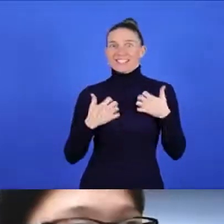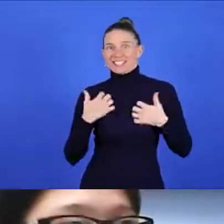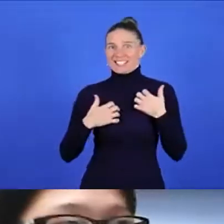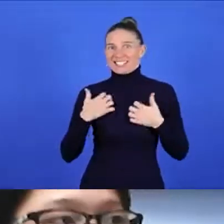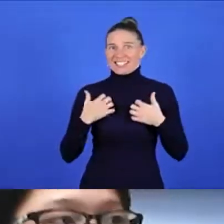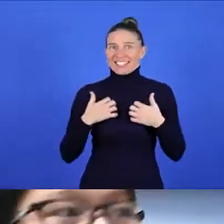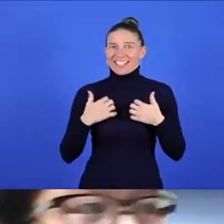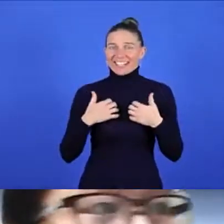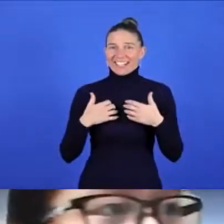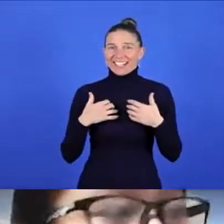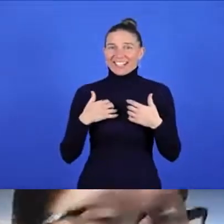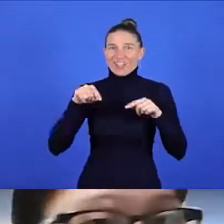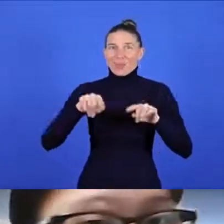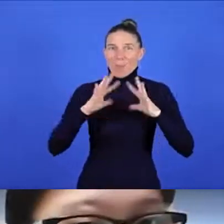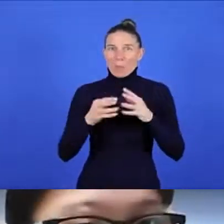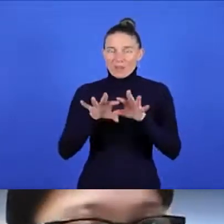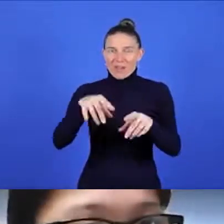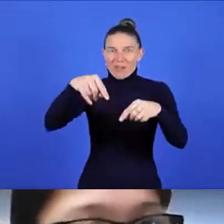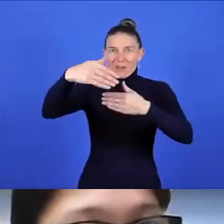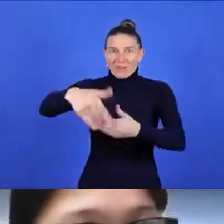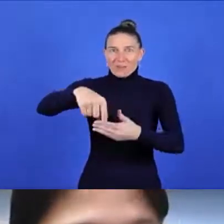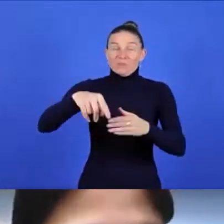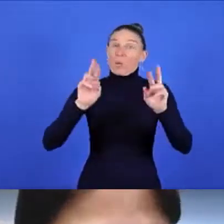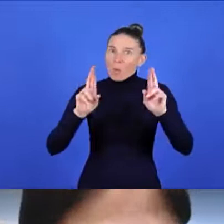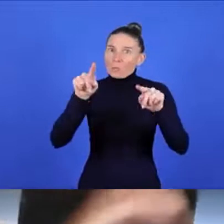, and for my experience this is the most interesting part of the